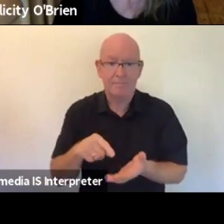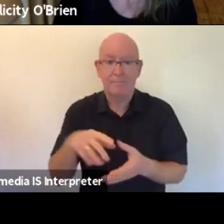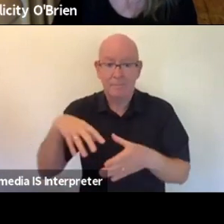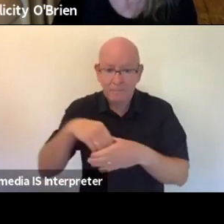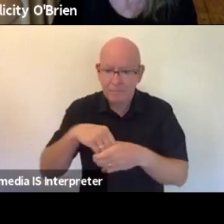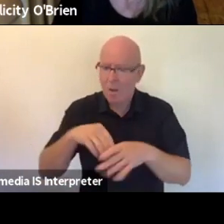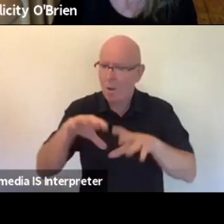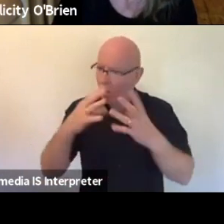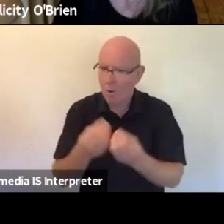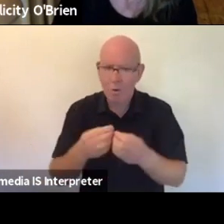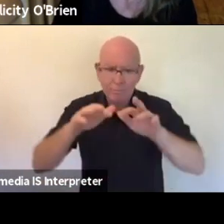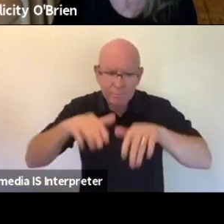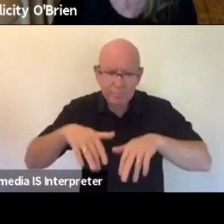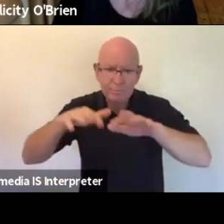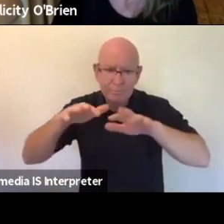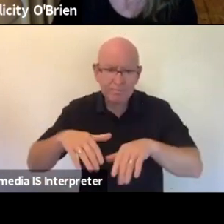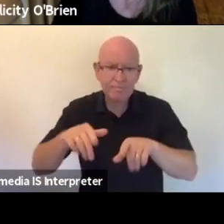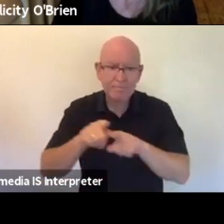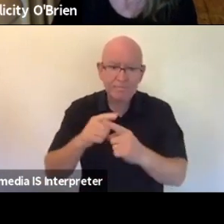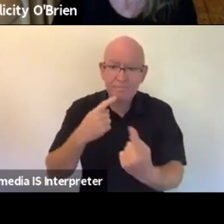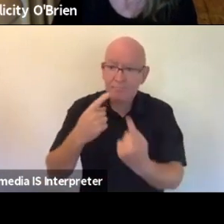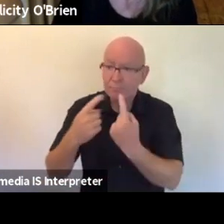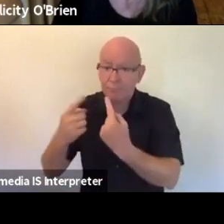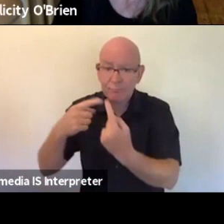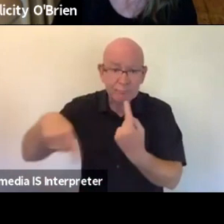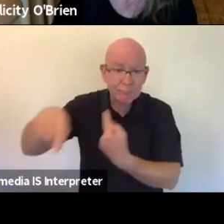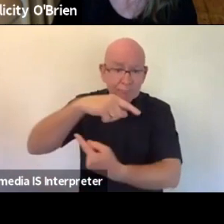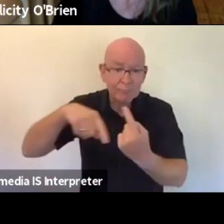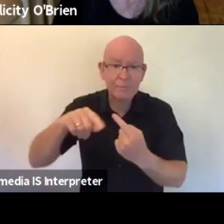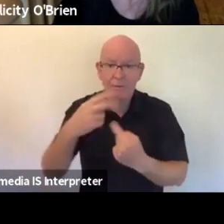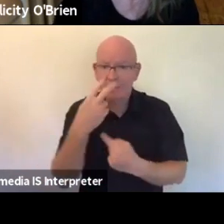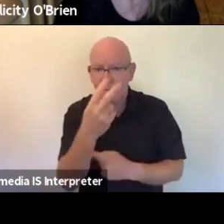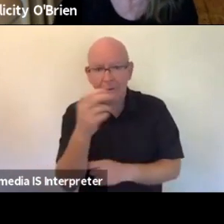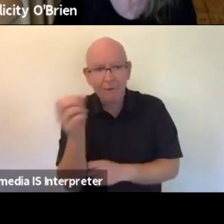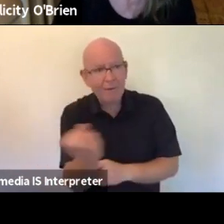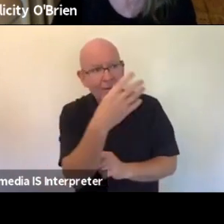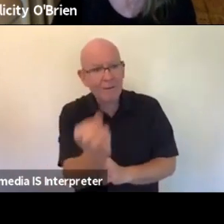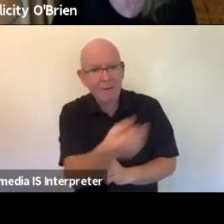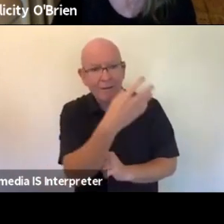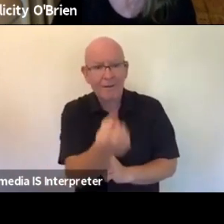This series is a joint effort initiated by the International Policy Centre for Inclusive Growth.